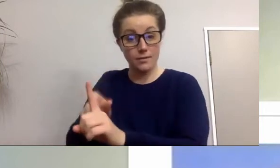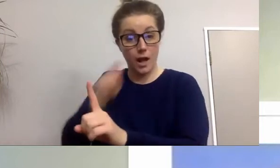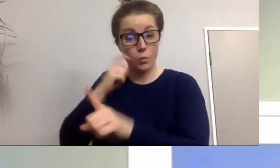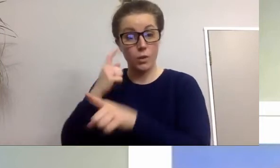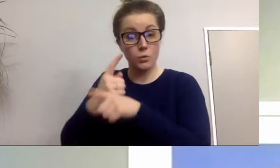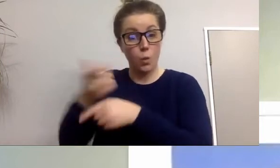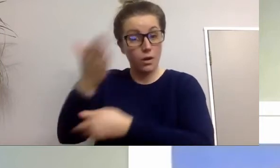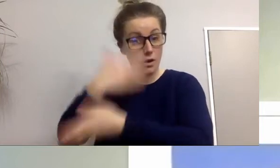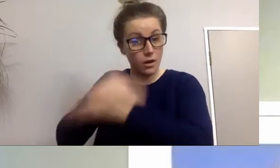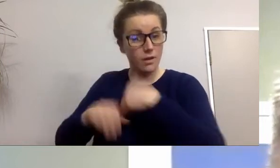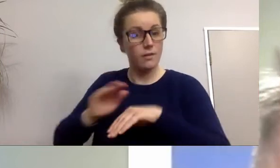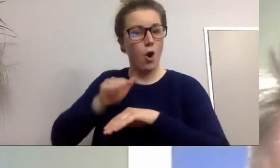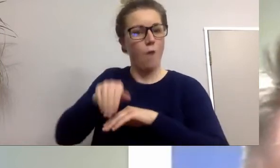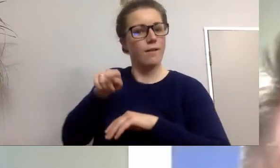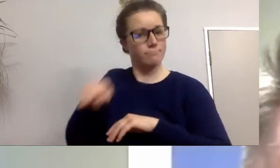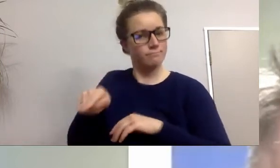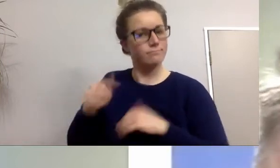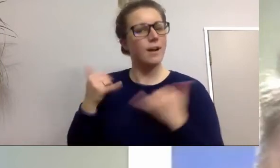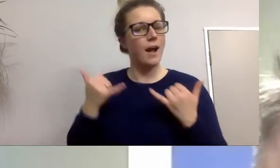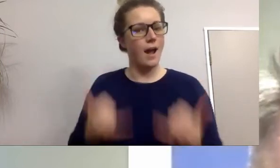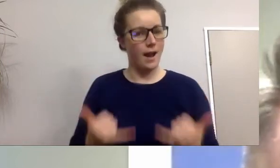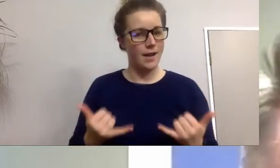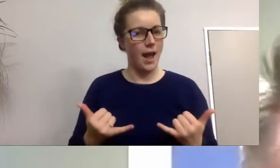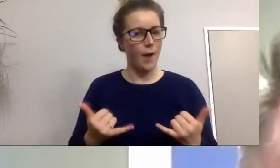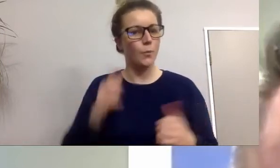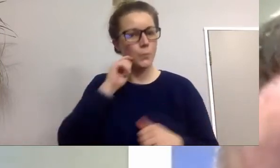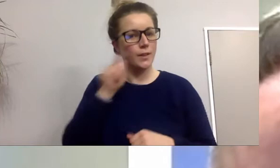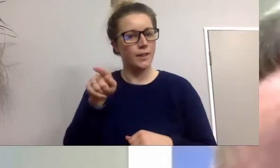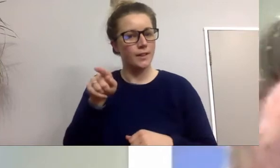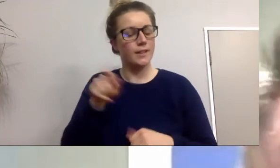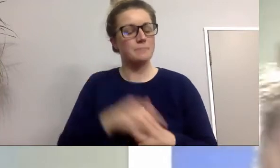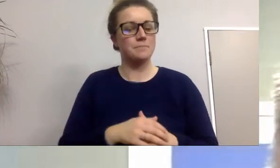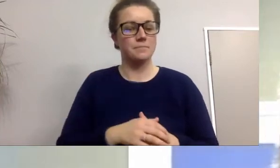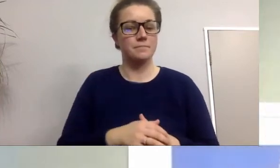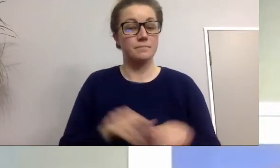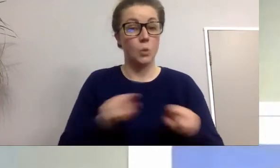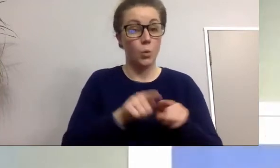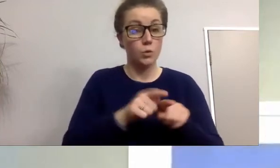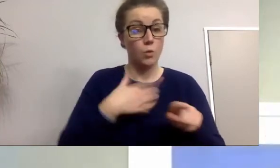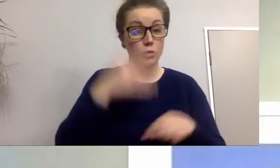now, and also I can remind everyone that because of this work that